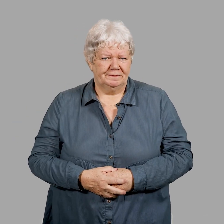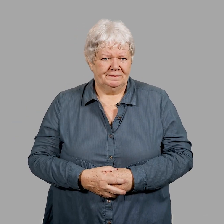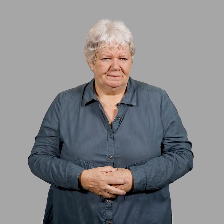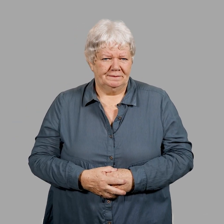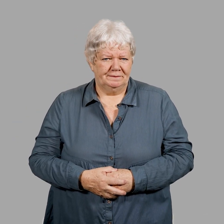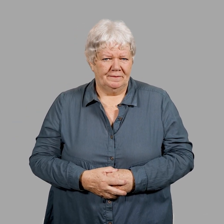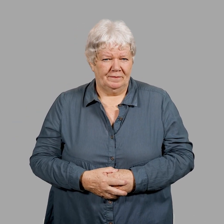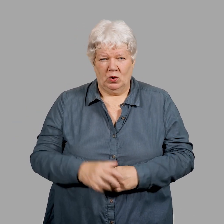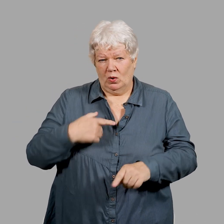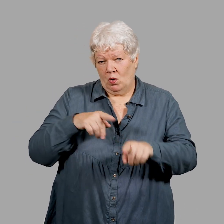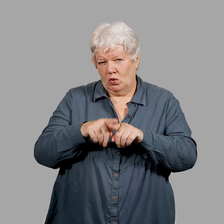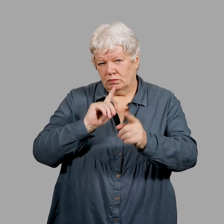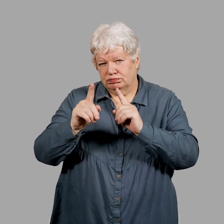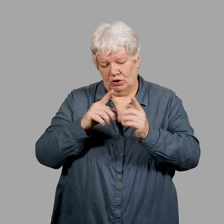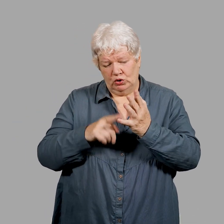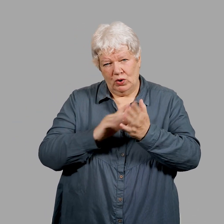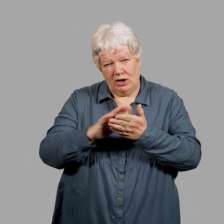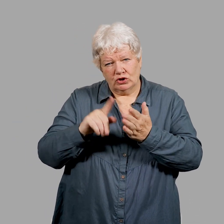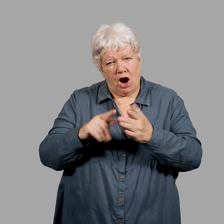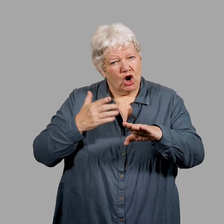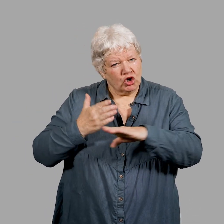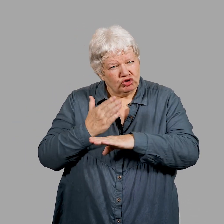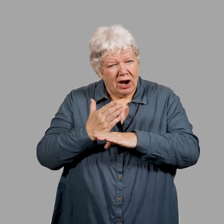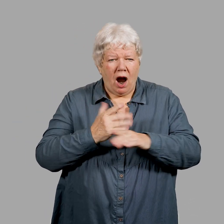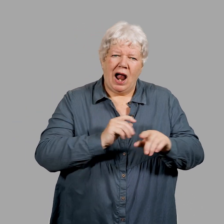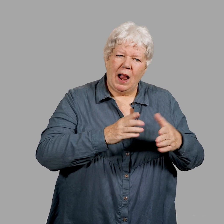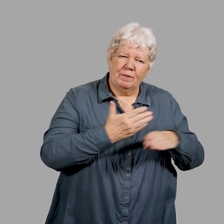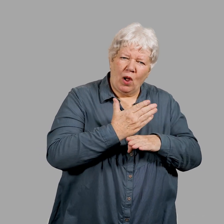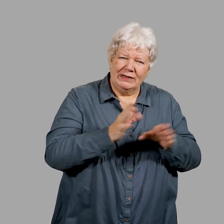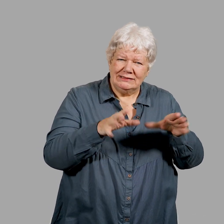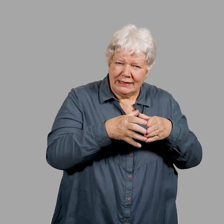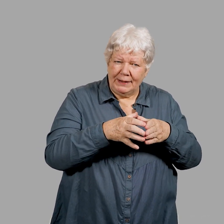Discussions with UHI’s careers and employability team,